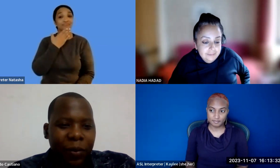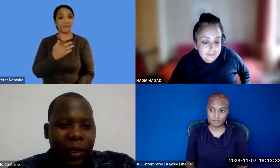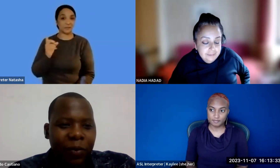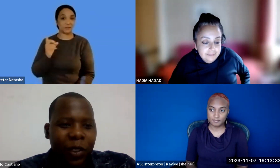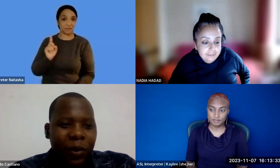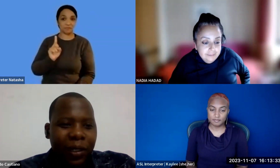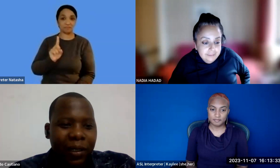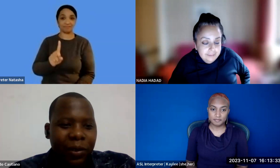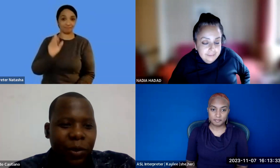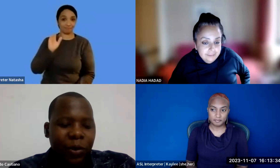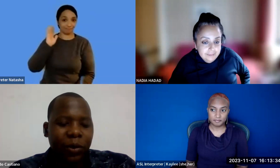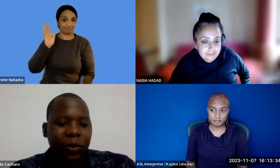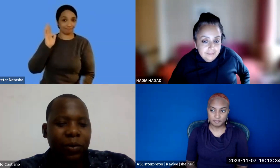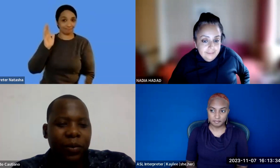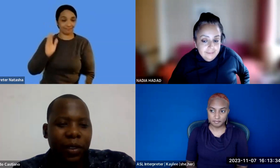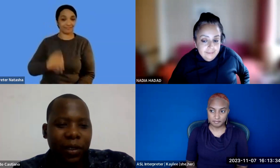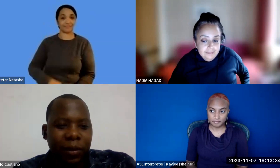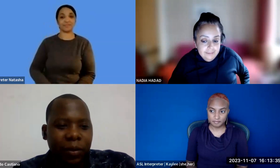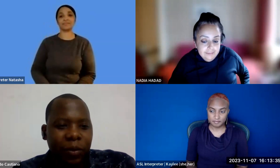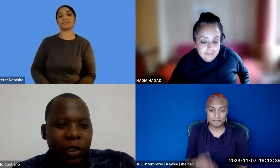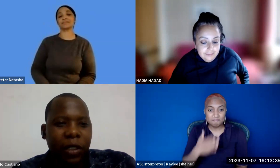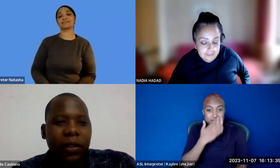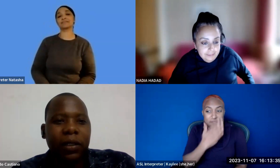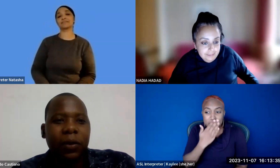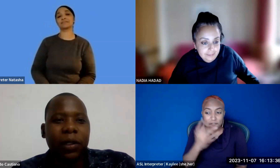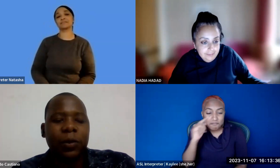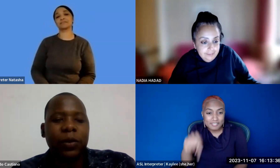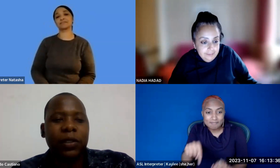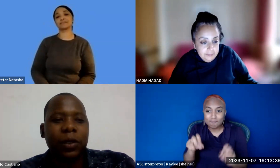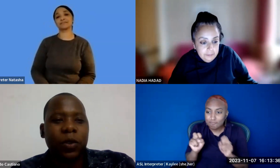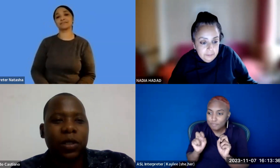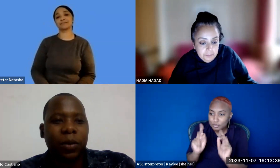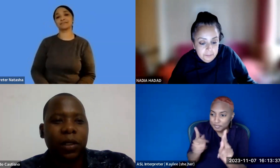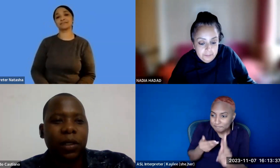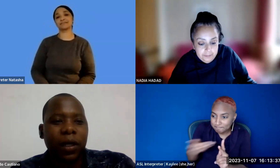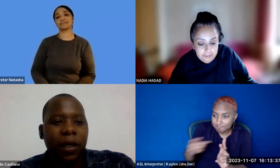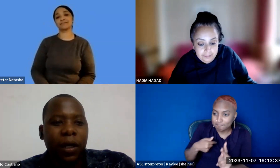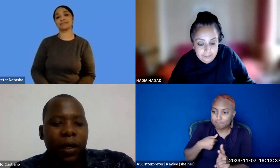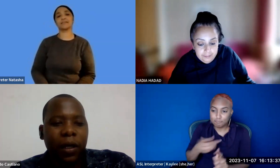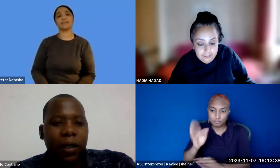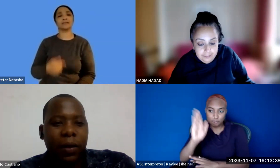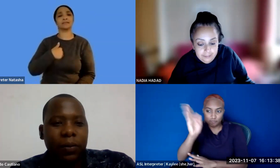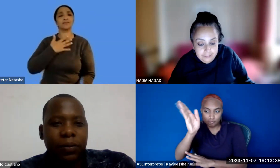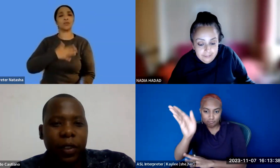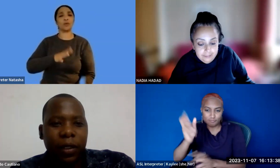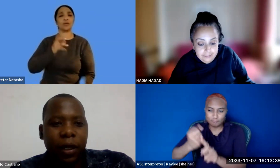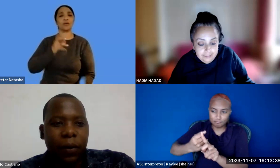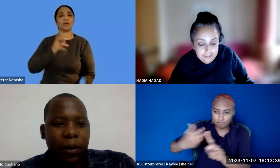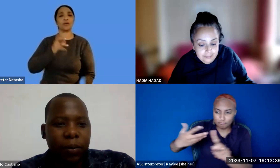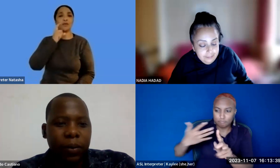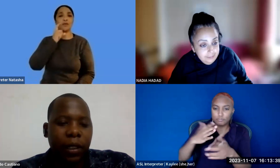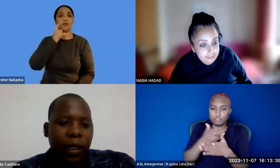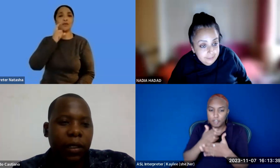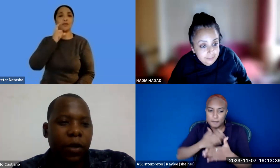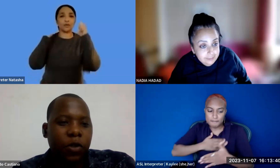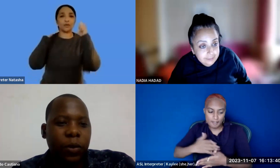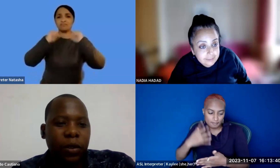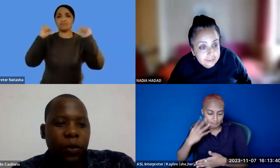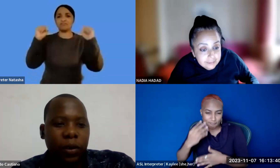I'm very glad to be sharing our experience in Mozambique in our engagement